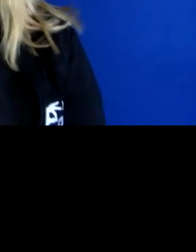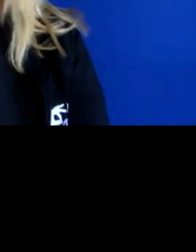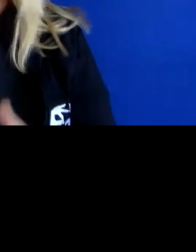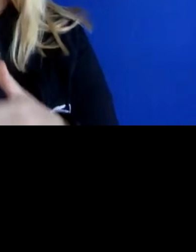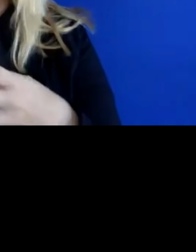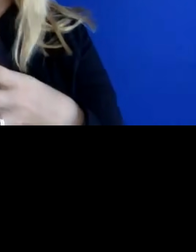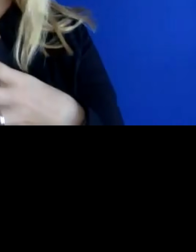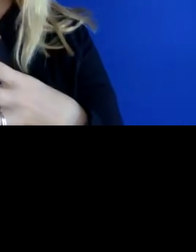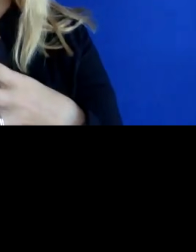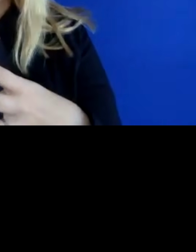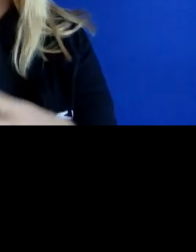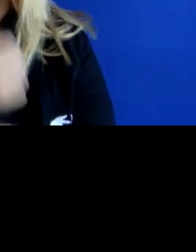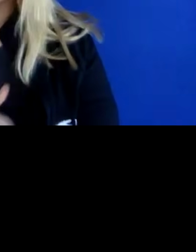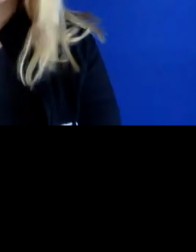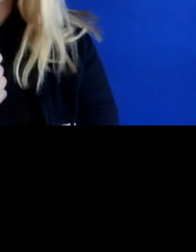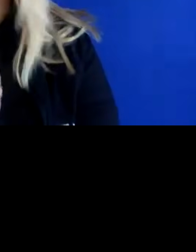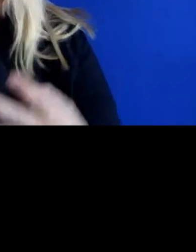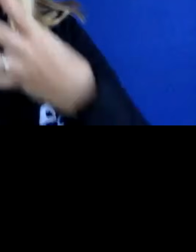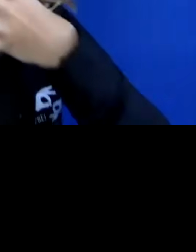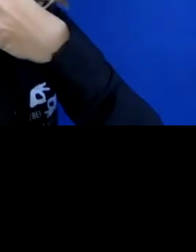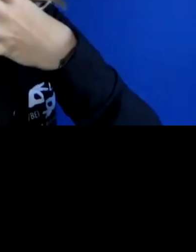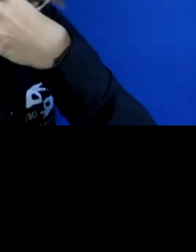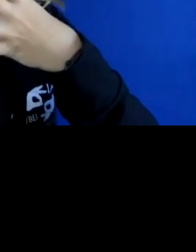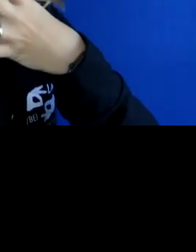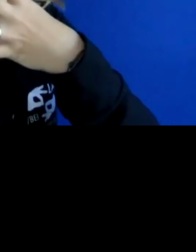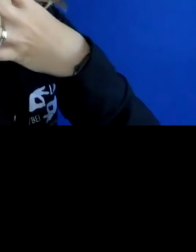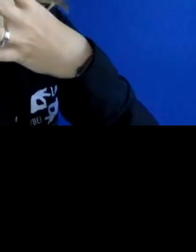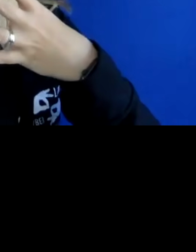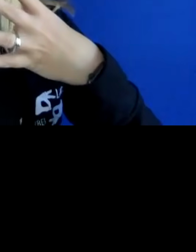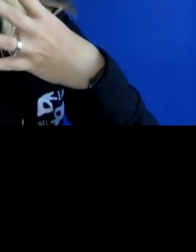the third Monday. So it'll be Monday, December 20th. And it is our evening Meetup.